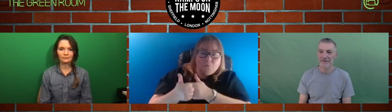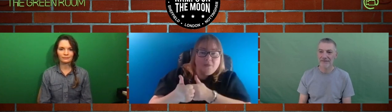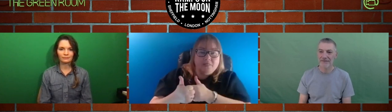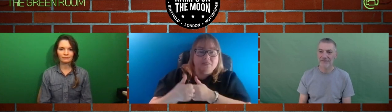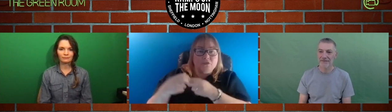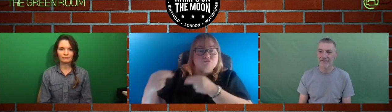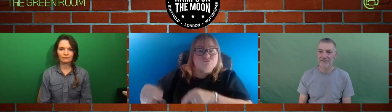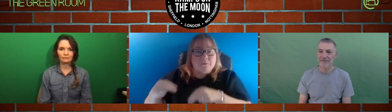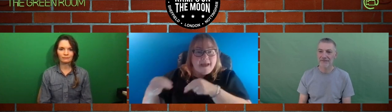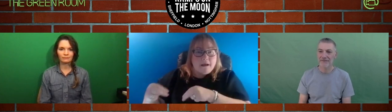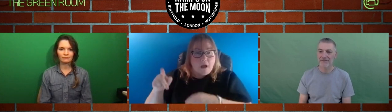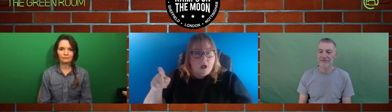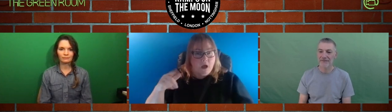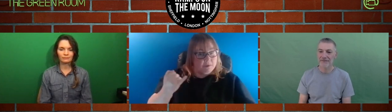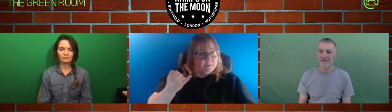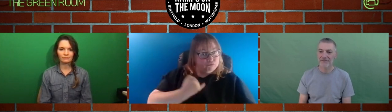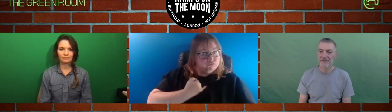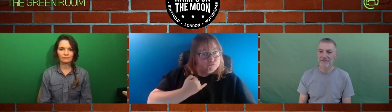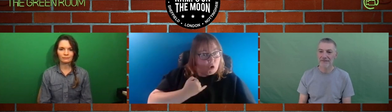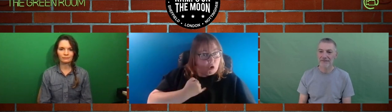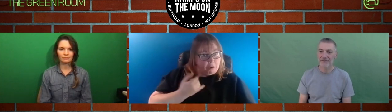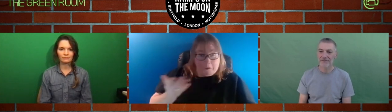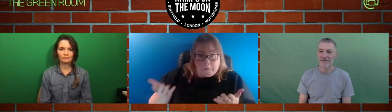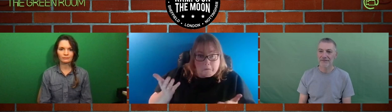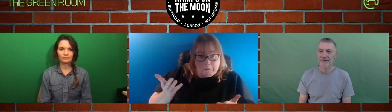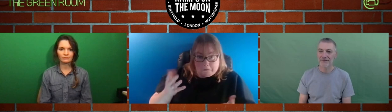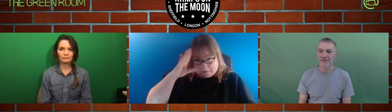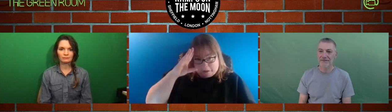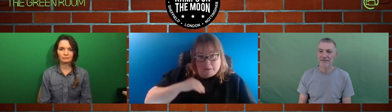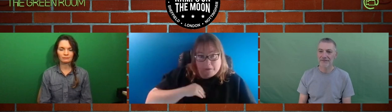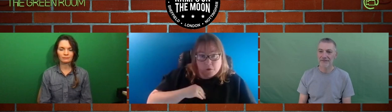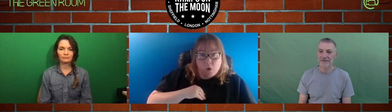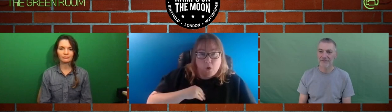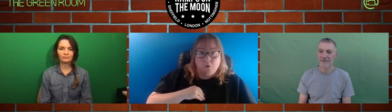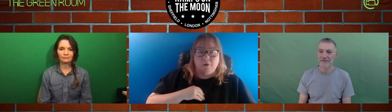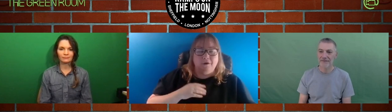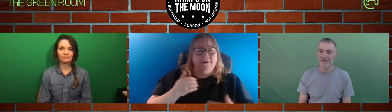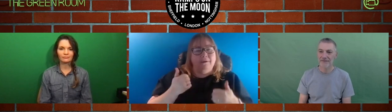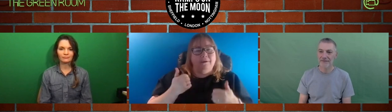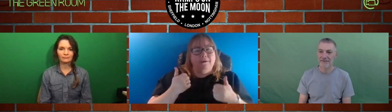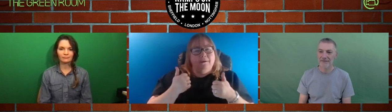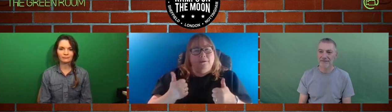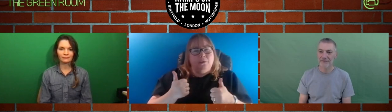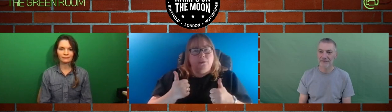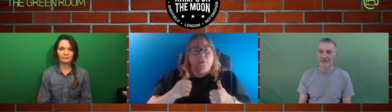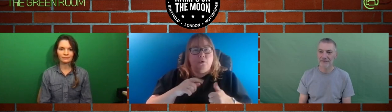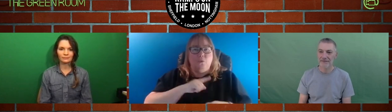correct me if I'm wrong, could be wrong, I thought it was so great that our lines could adapt and change to what